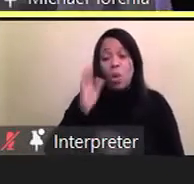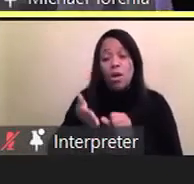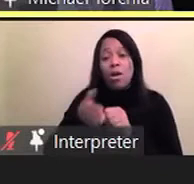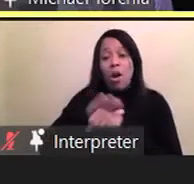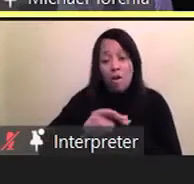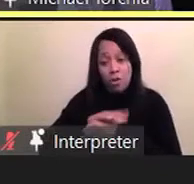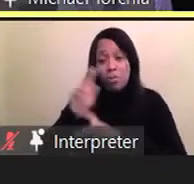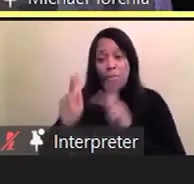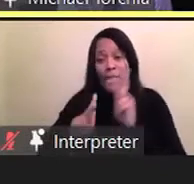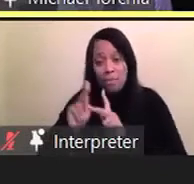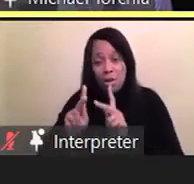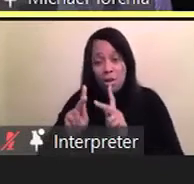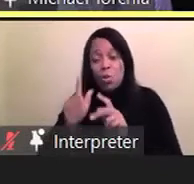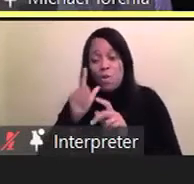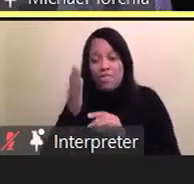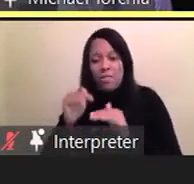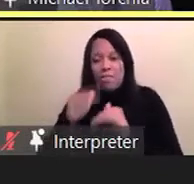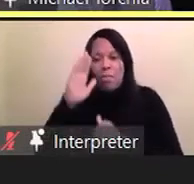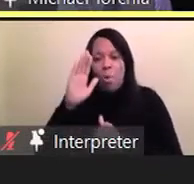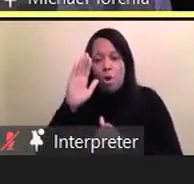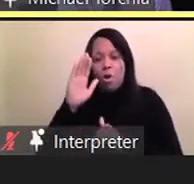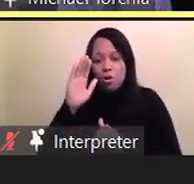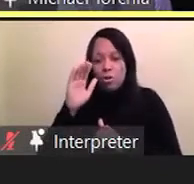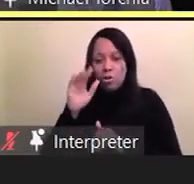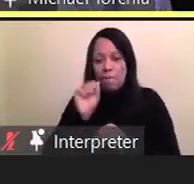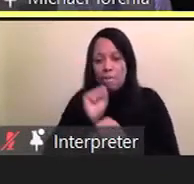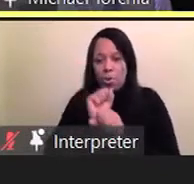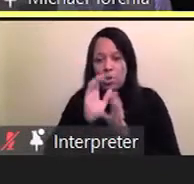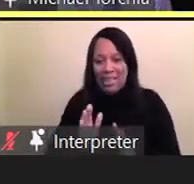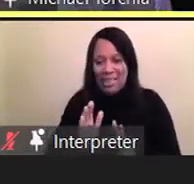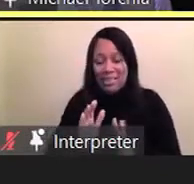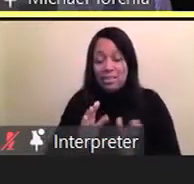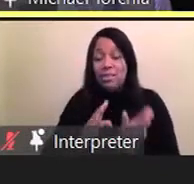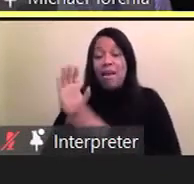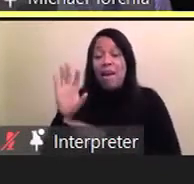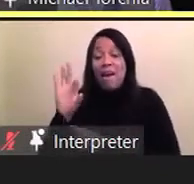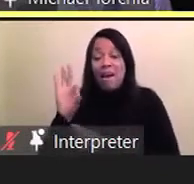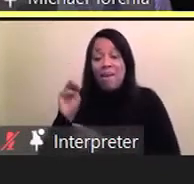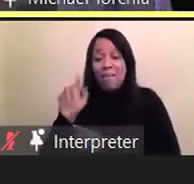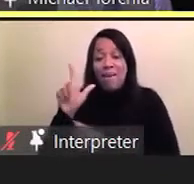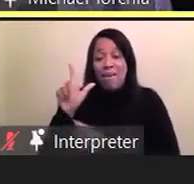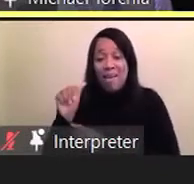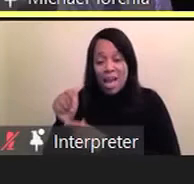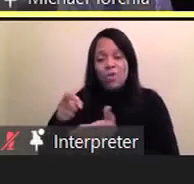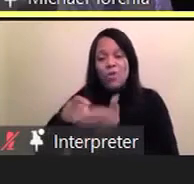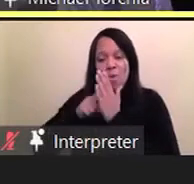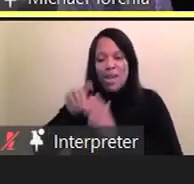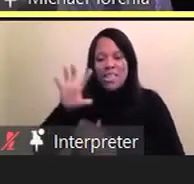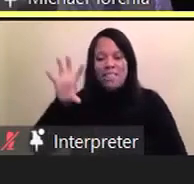The FMLA applies to employers with 50, five zero, or more employees.